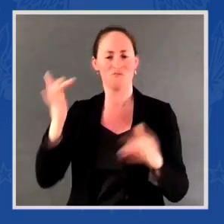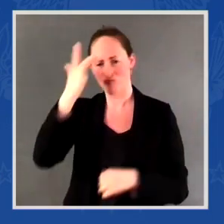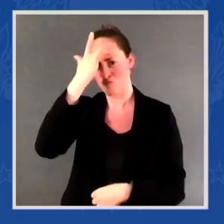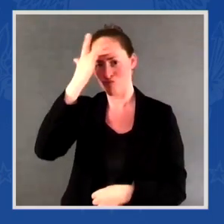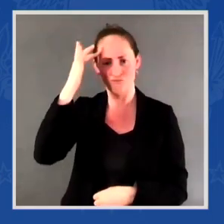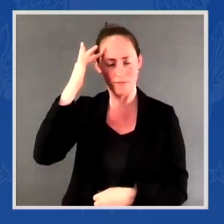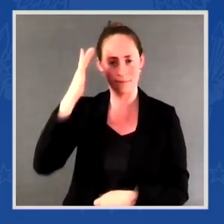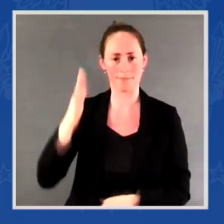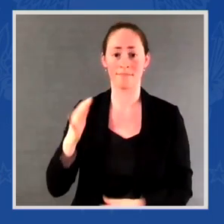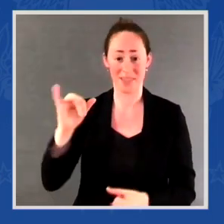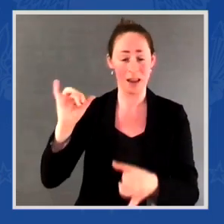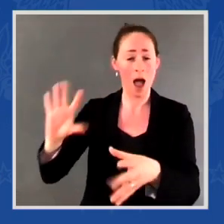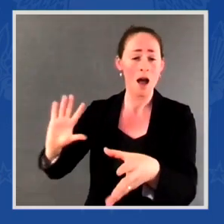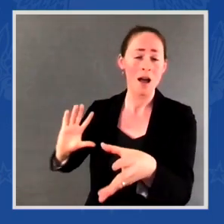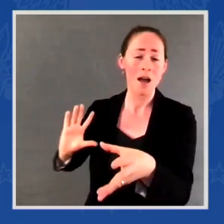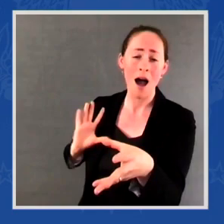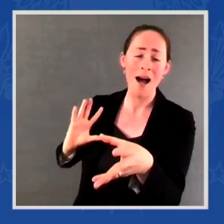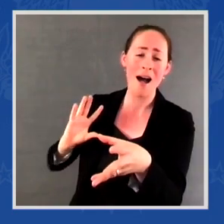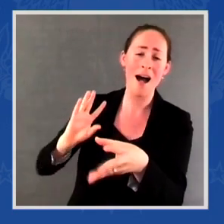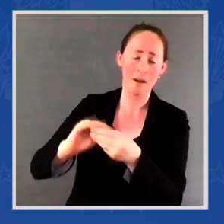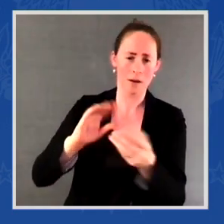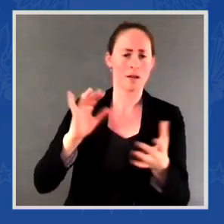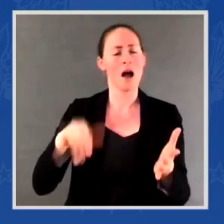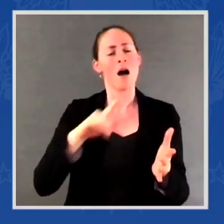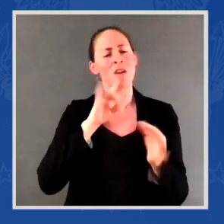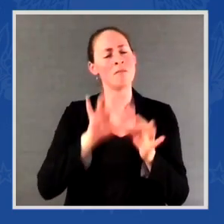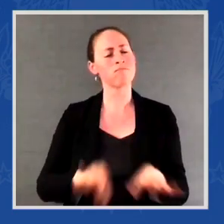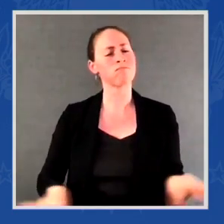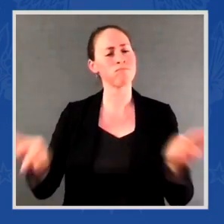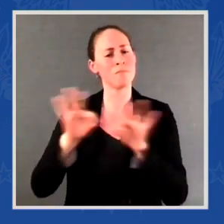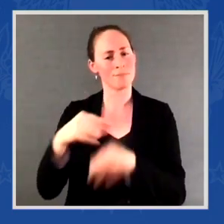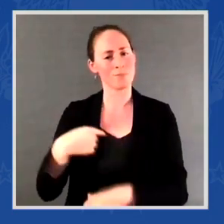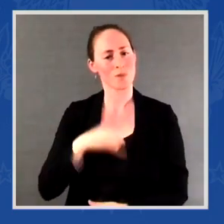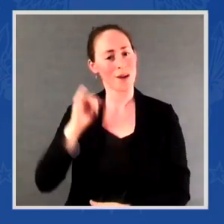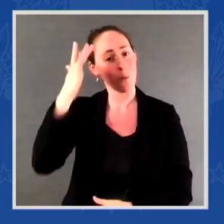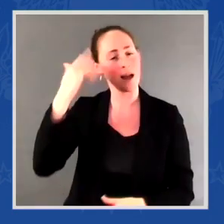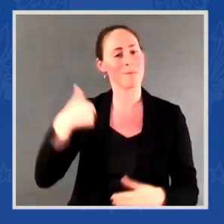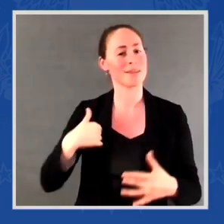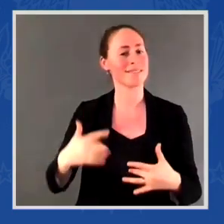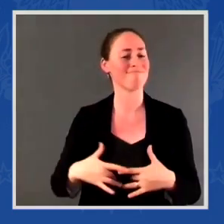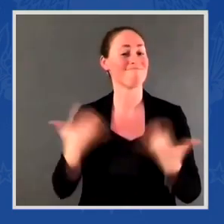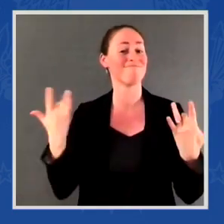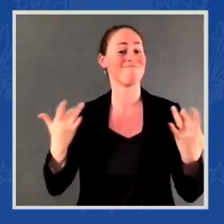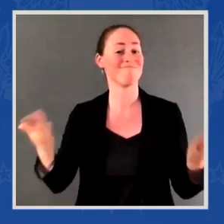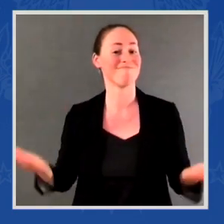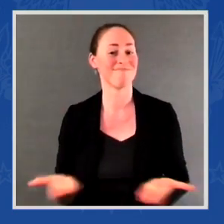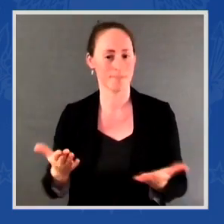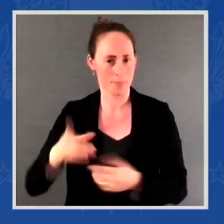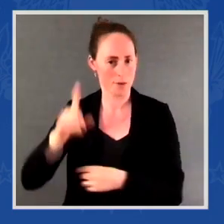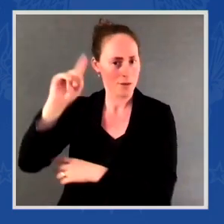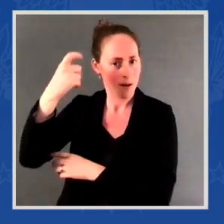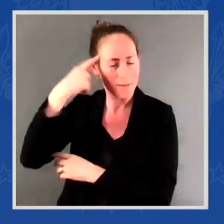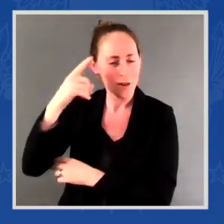to be here with Governor Cooper and President Biden today so I can have the ability to join with them in encouraging North Carolinians